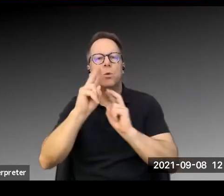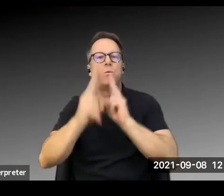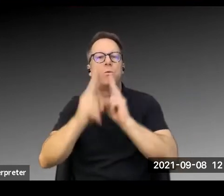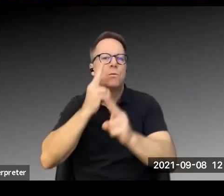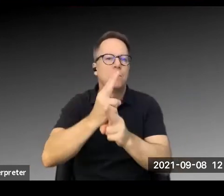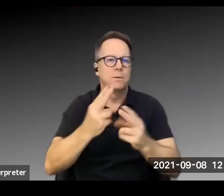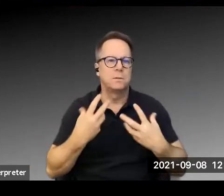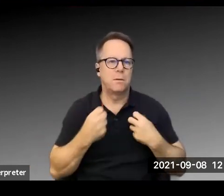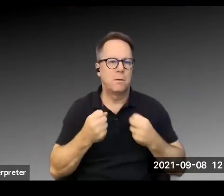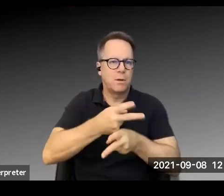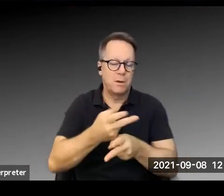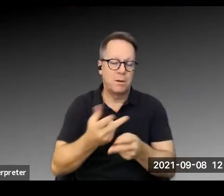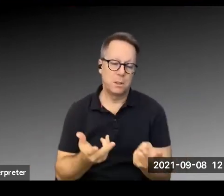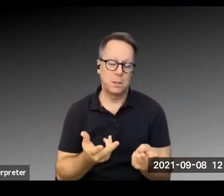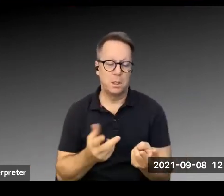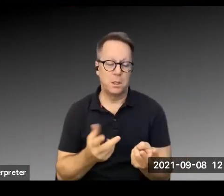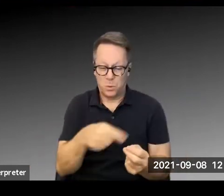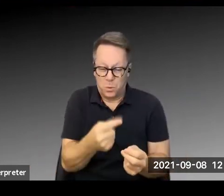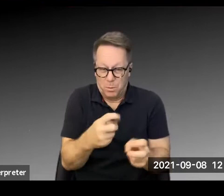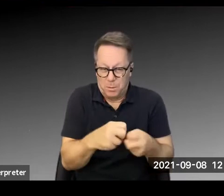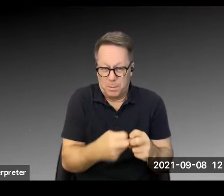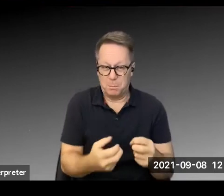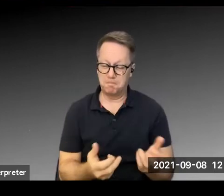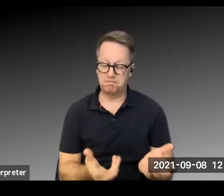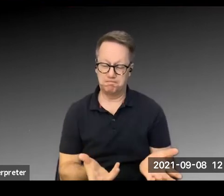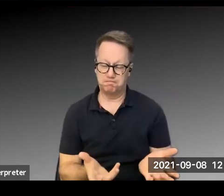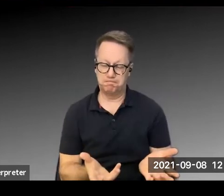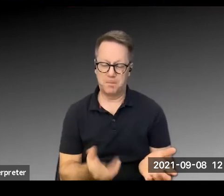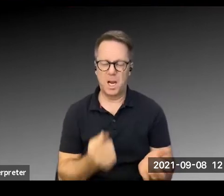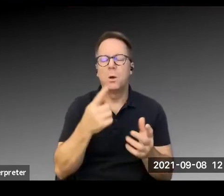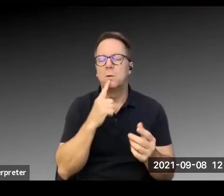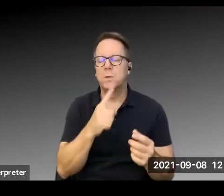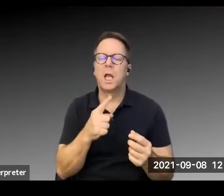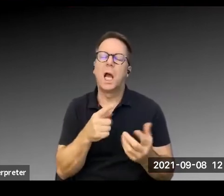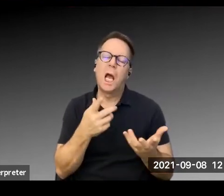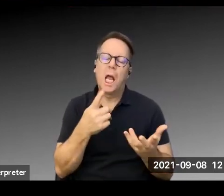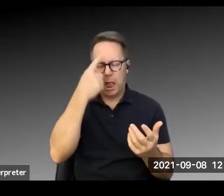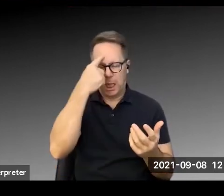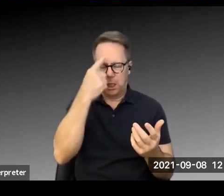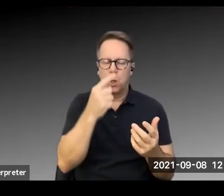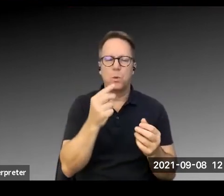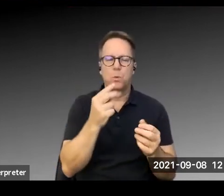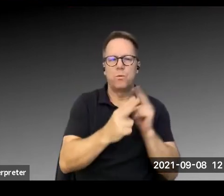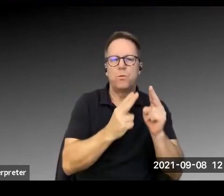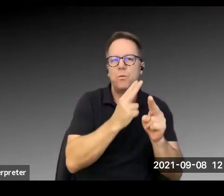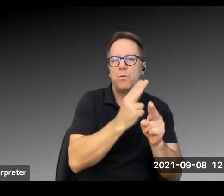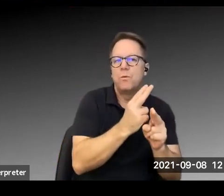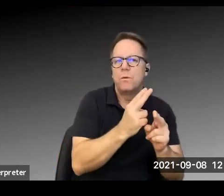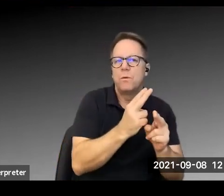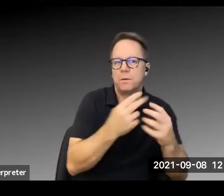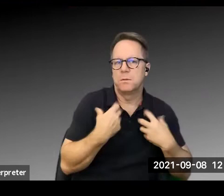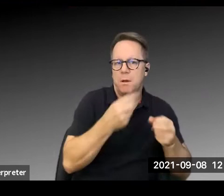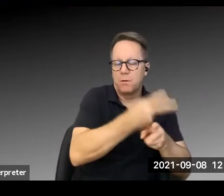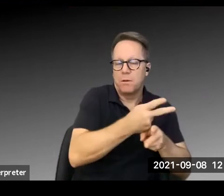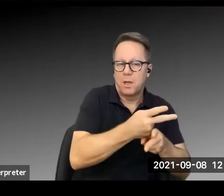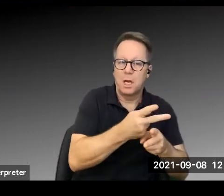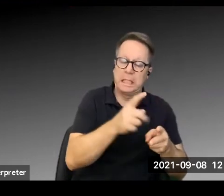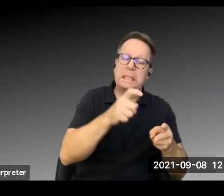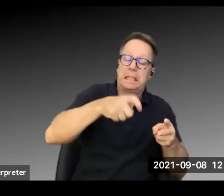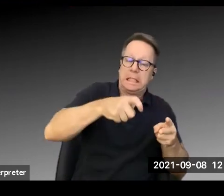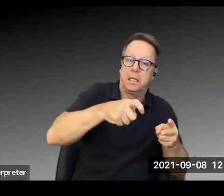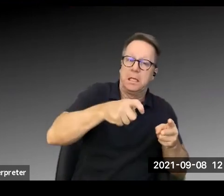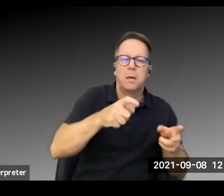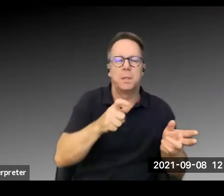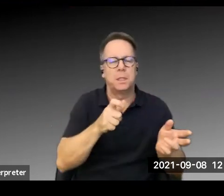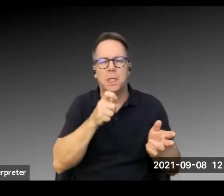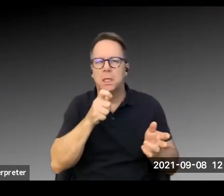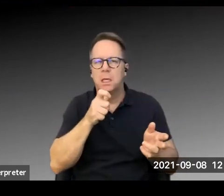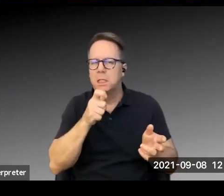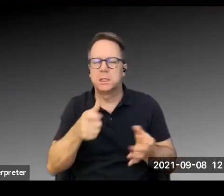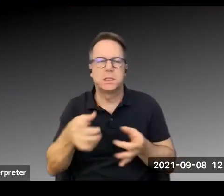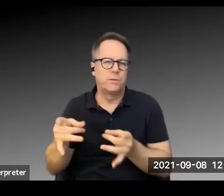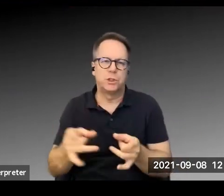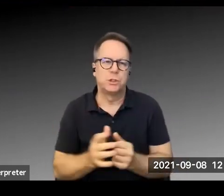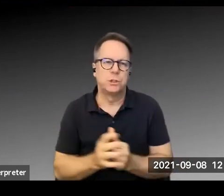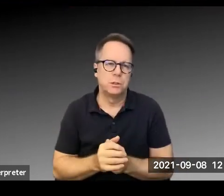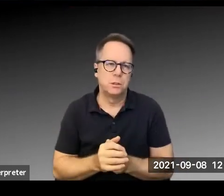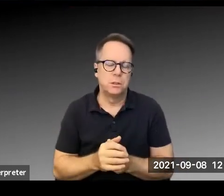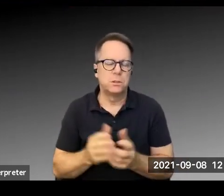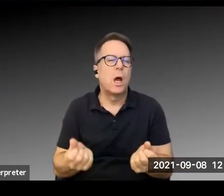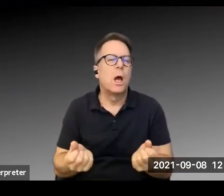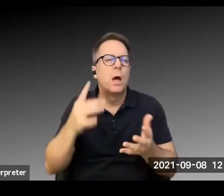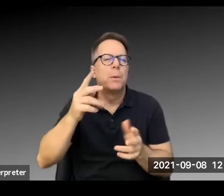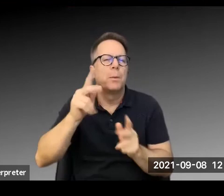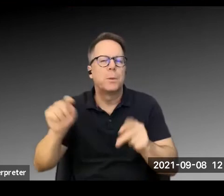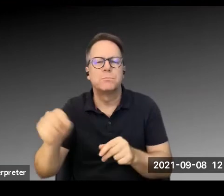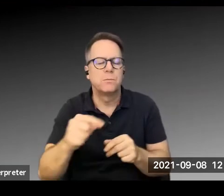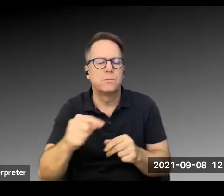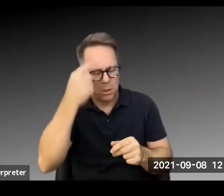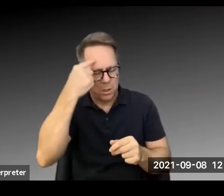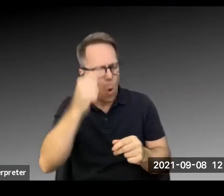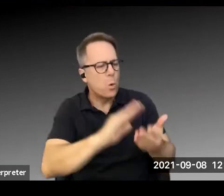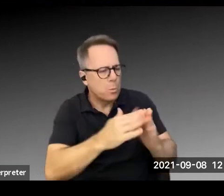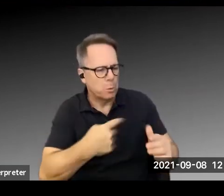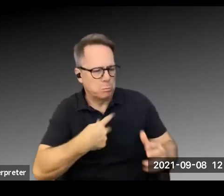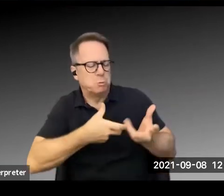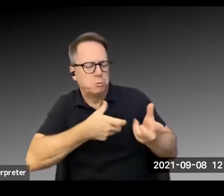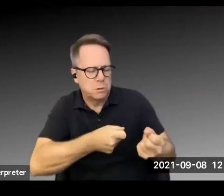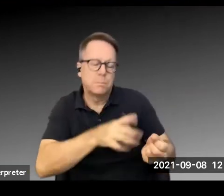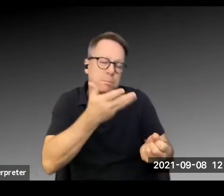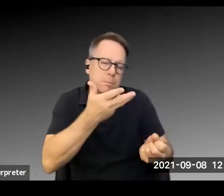I would like to argue that universal health care is necessary, but not sufficient. Because what we need to recognize is how many people turn to their communities of trust that might be families but in most cases that means neighborhoods.